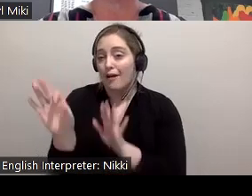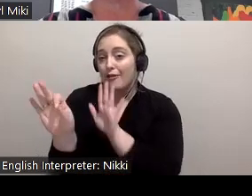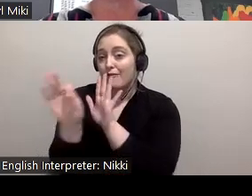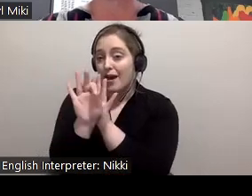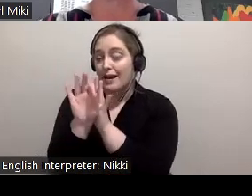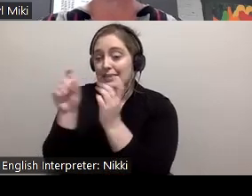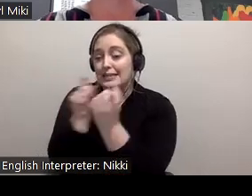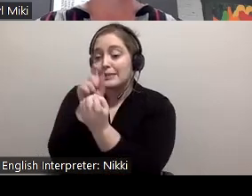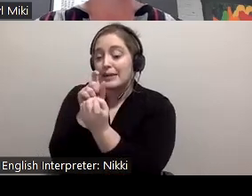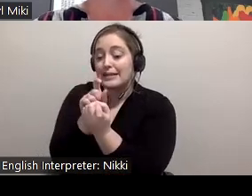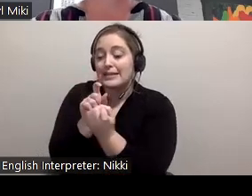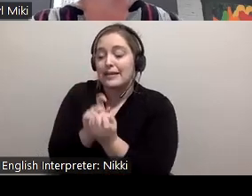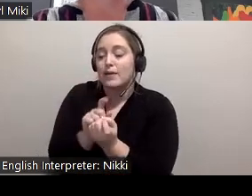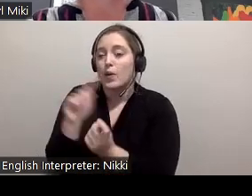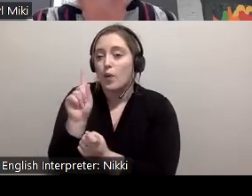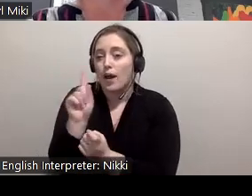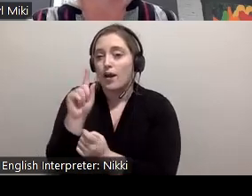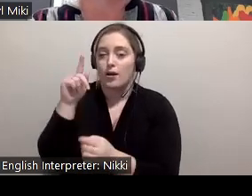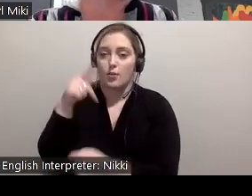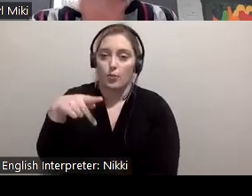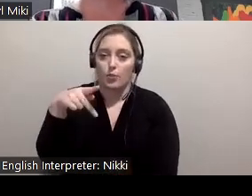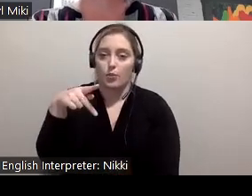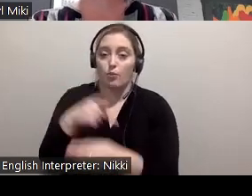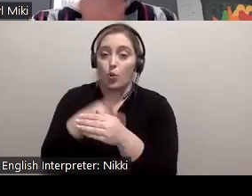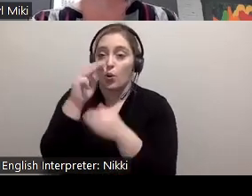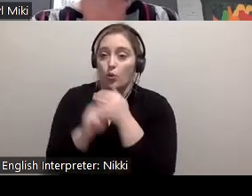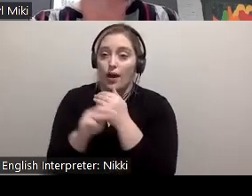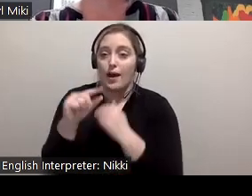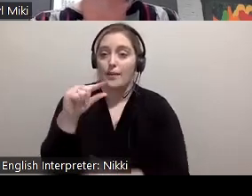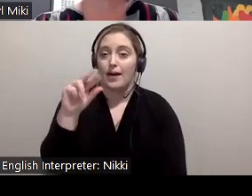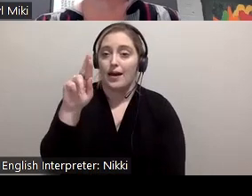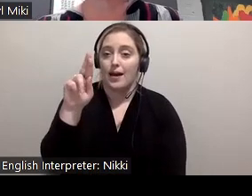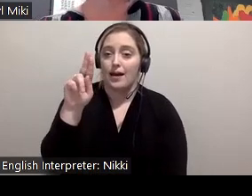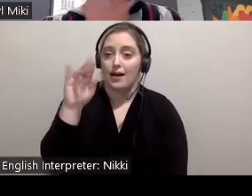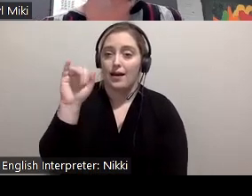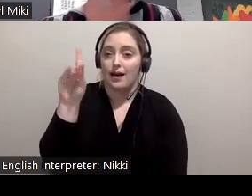you to read those before you start writing grant application